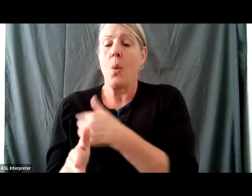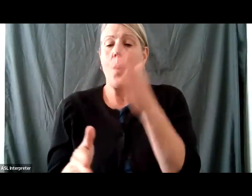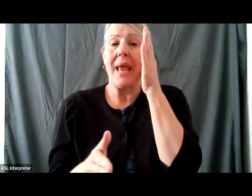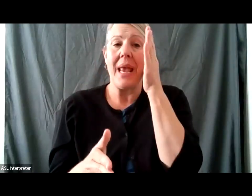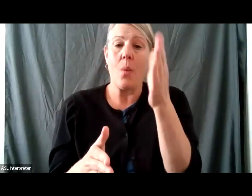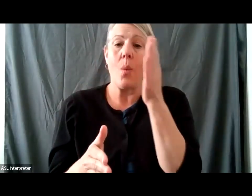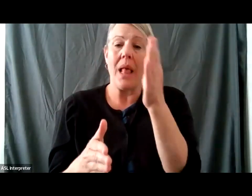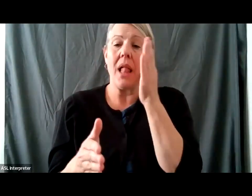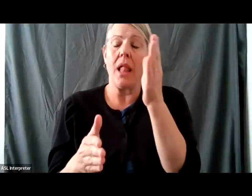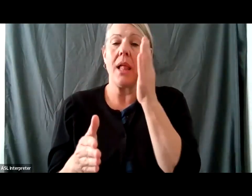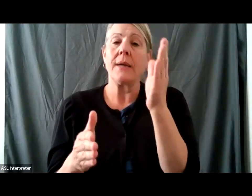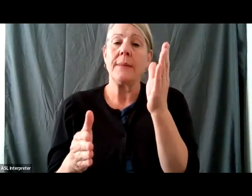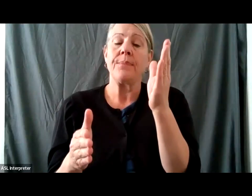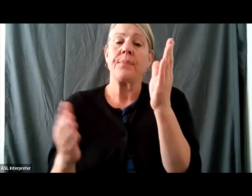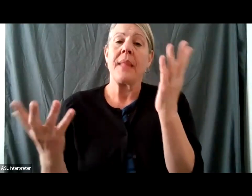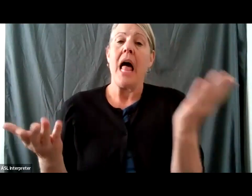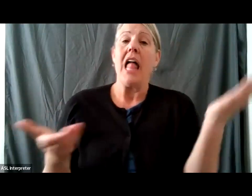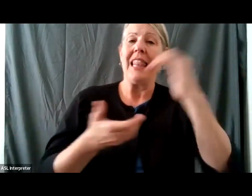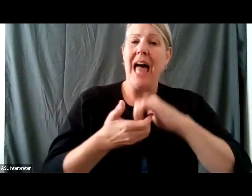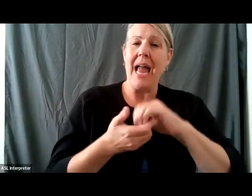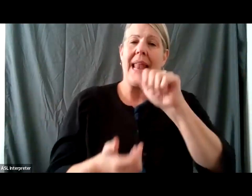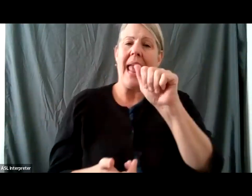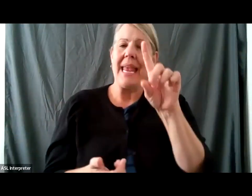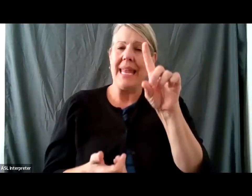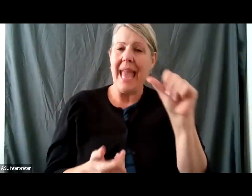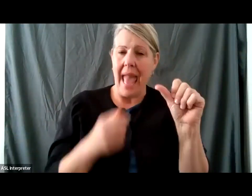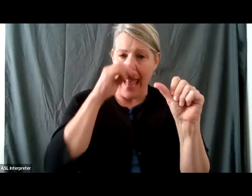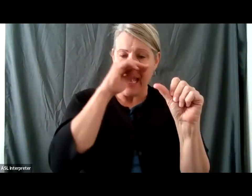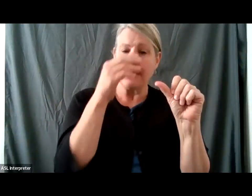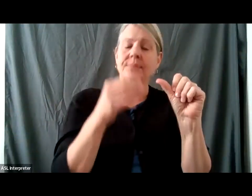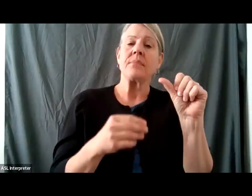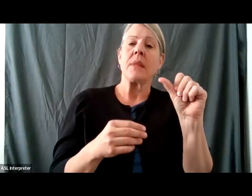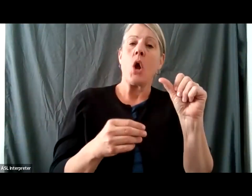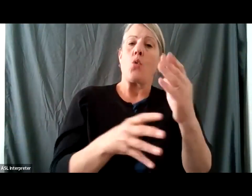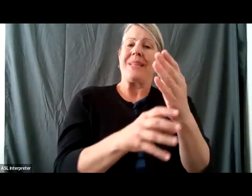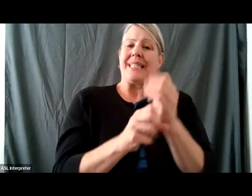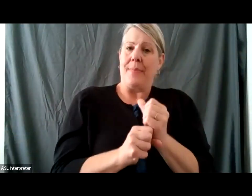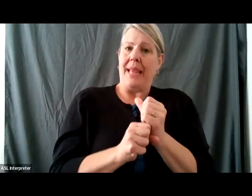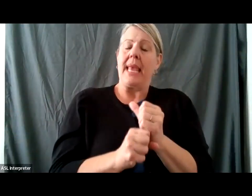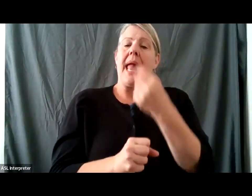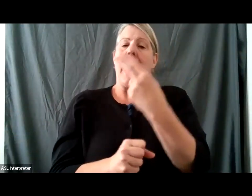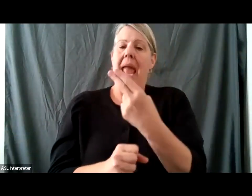504 rules covering recipient from HHS with the ADA Title II regulations.